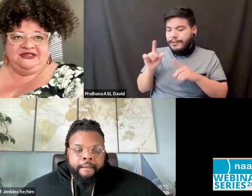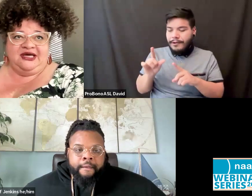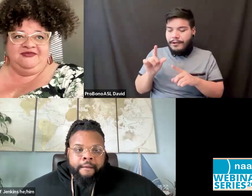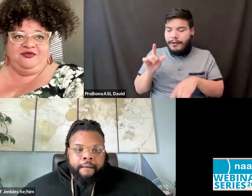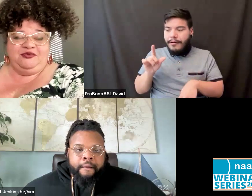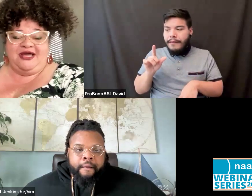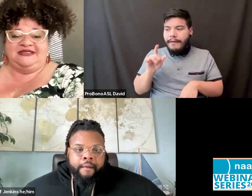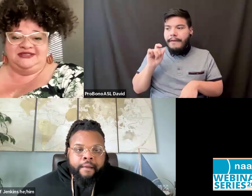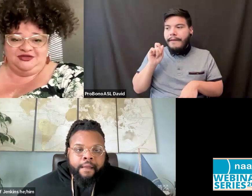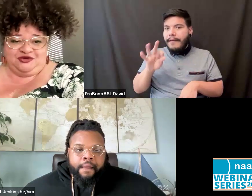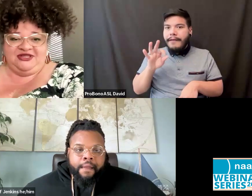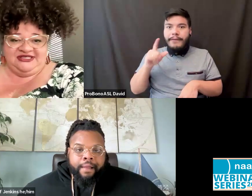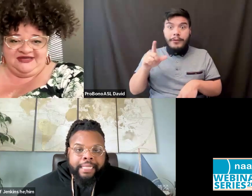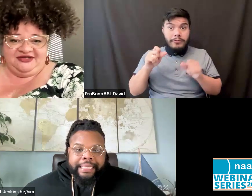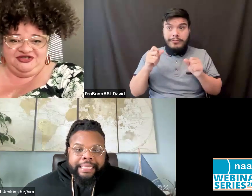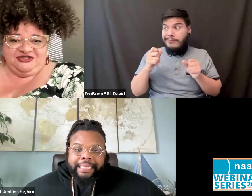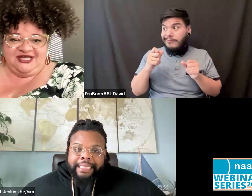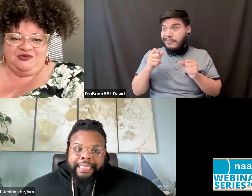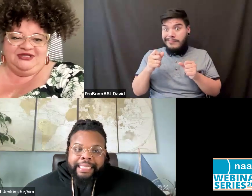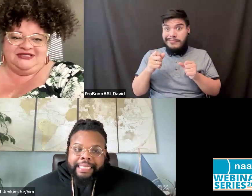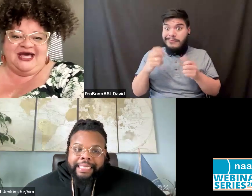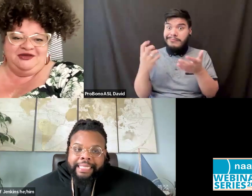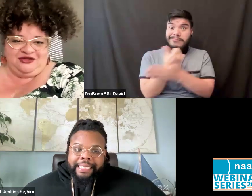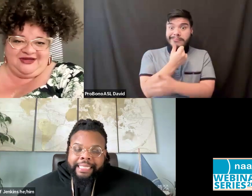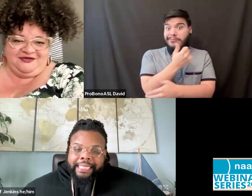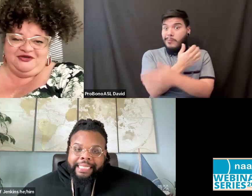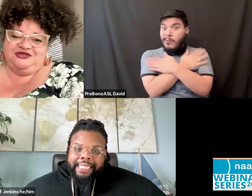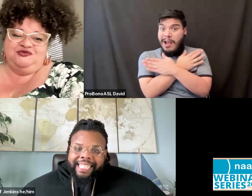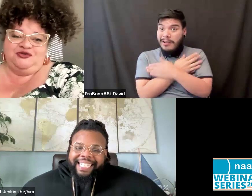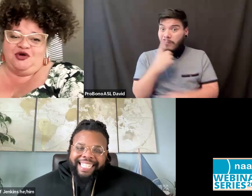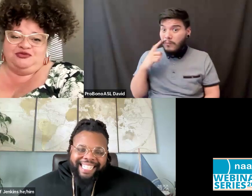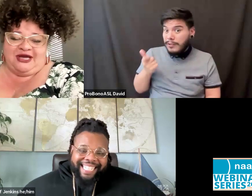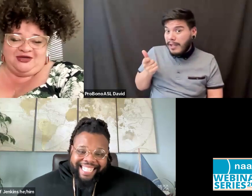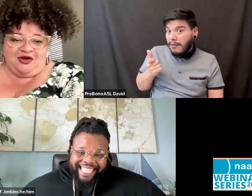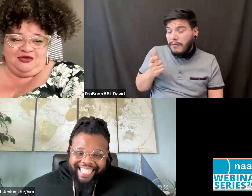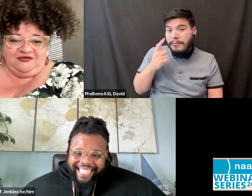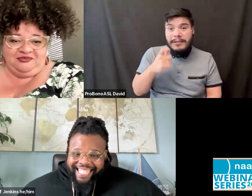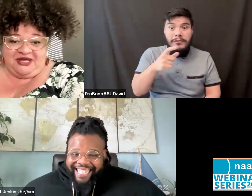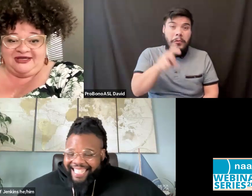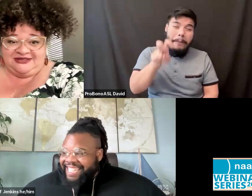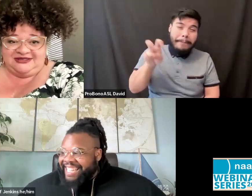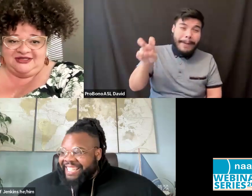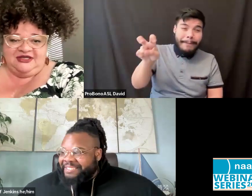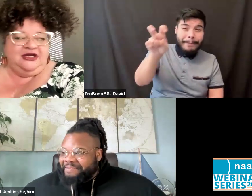time for rest during this adventure is like, what does that look like for you because you globetrotting all over the place?